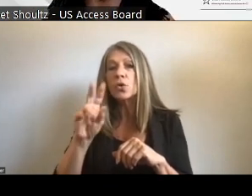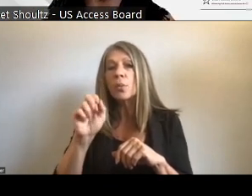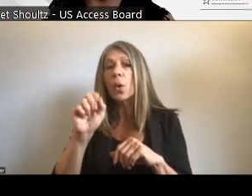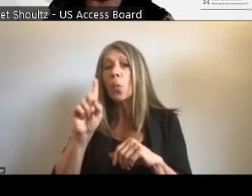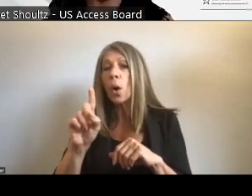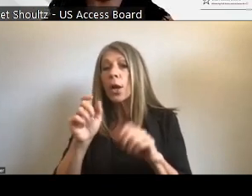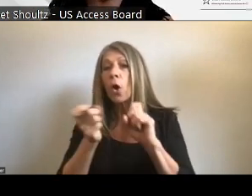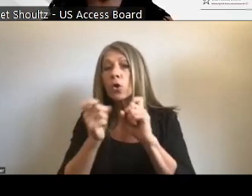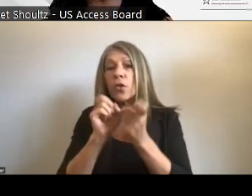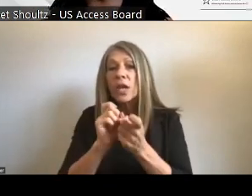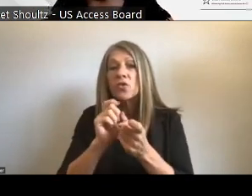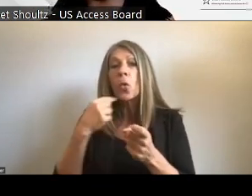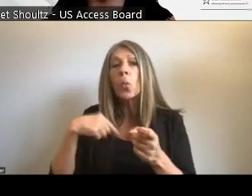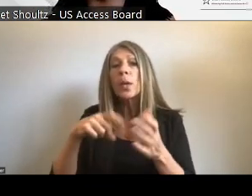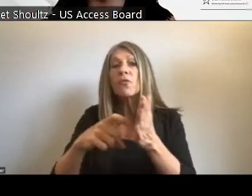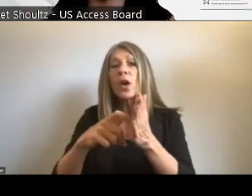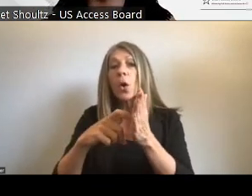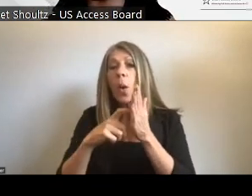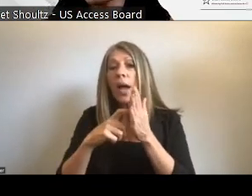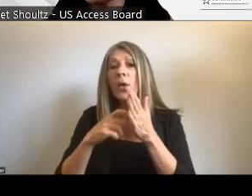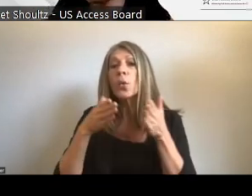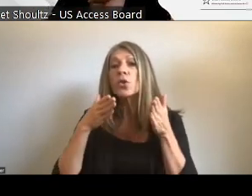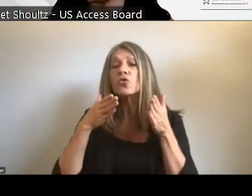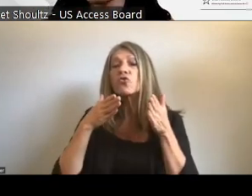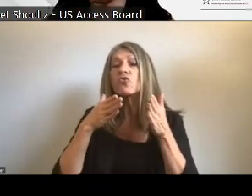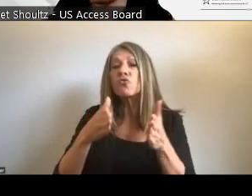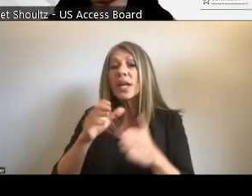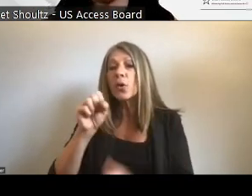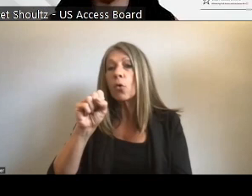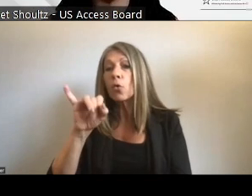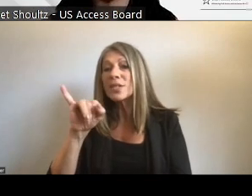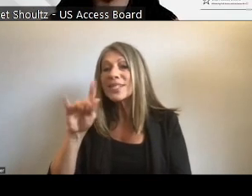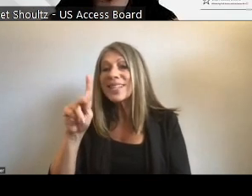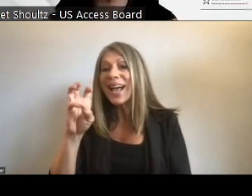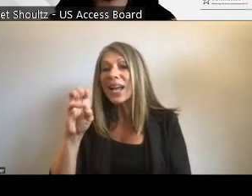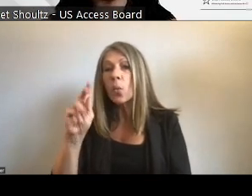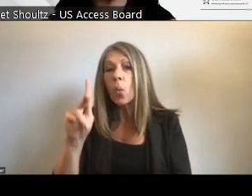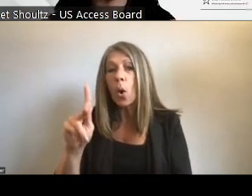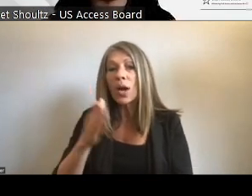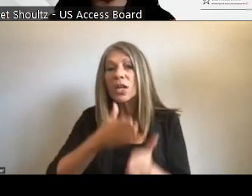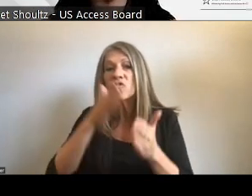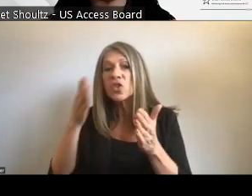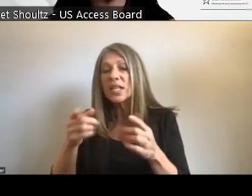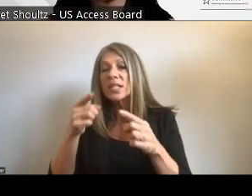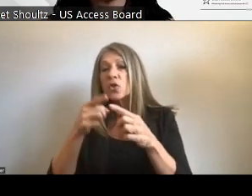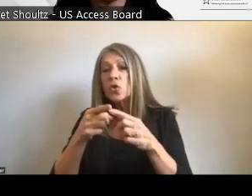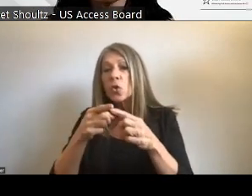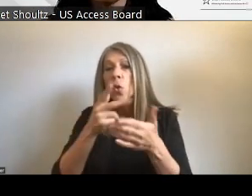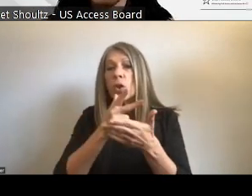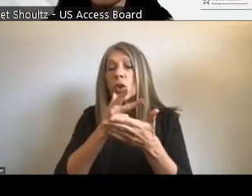we required that in alterations where the street or sidewalk adjacent to the parking space is not